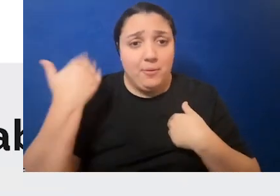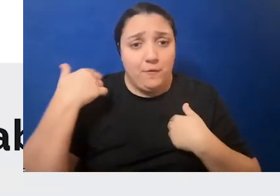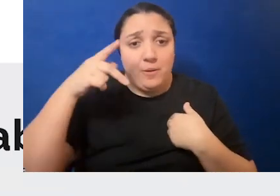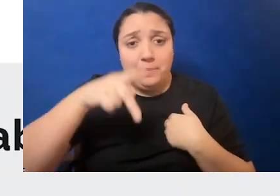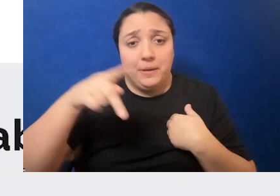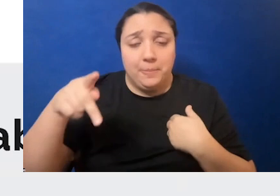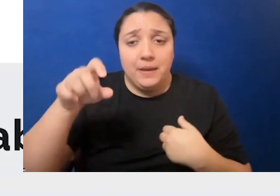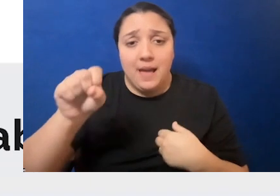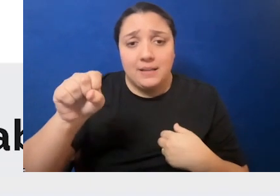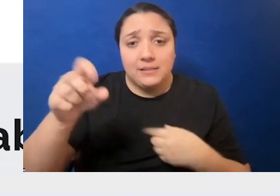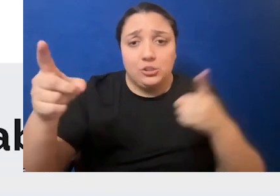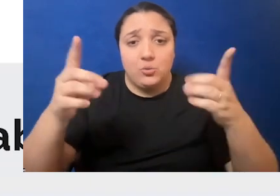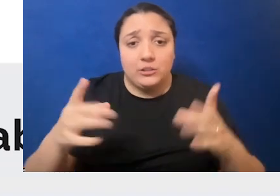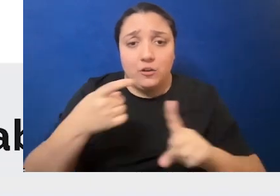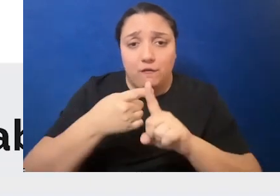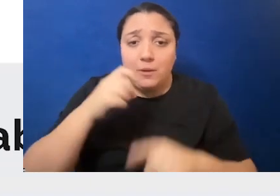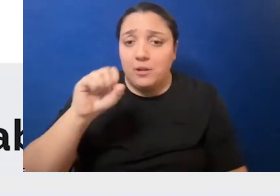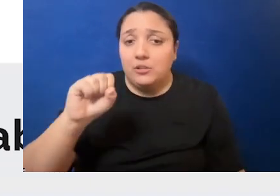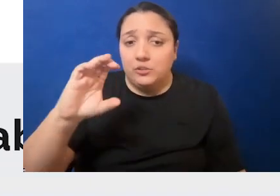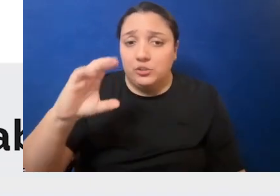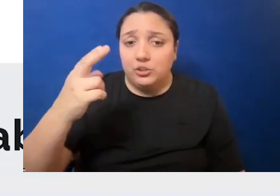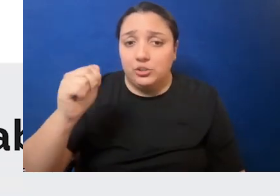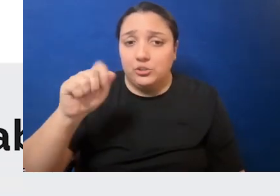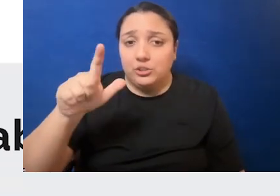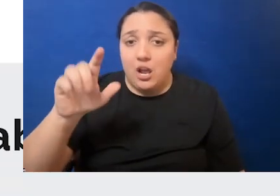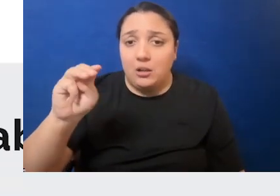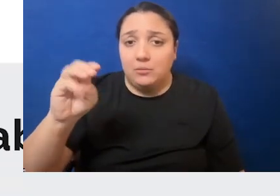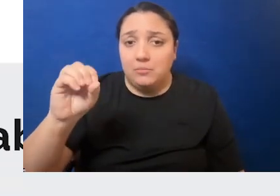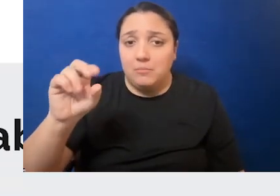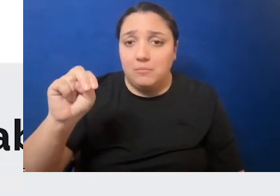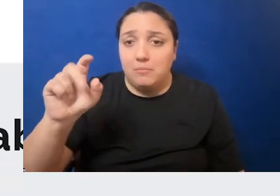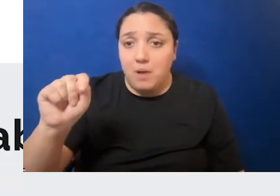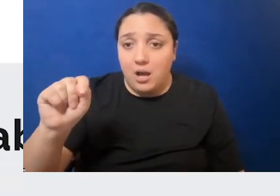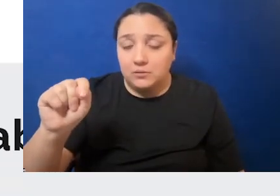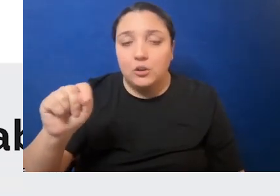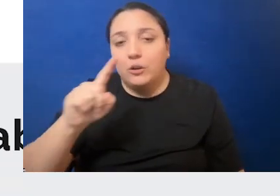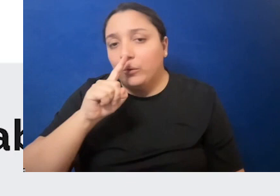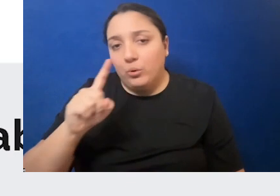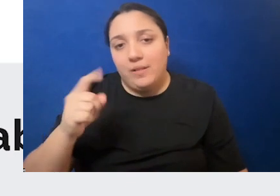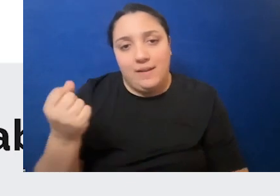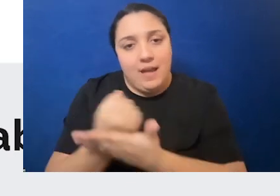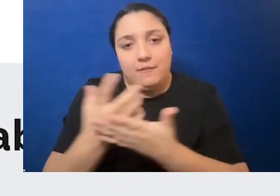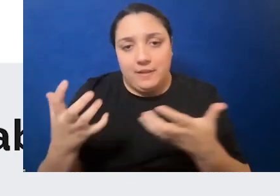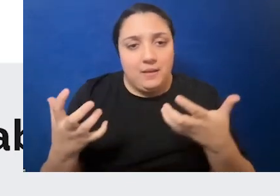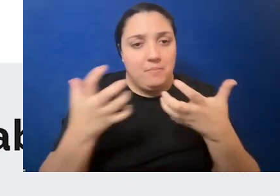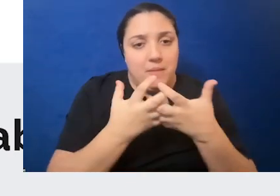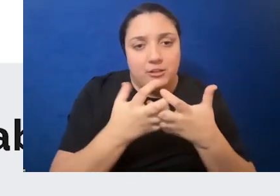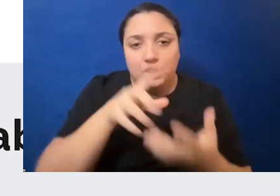AS THE PPS DIRECTOR AT SCHALMONT. EVERYTHING THAT LINDSEY TALKED